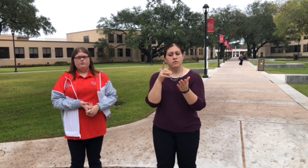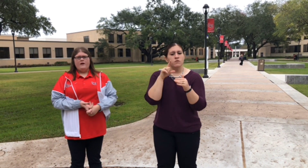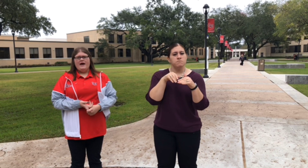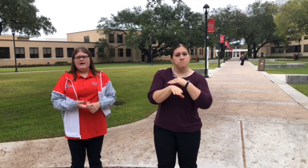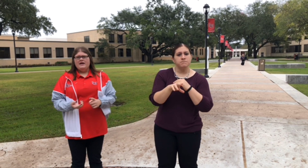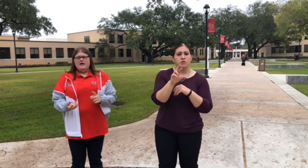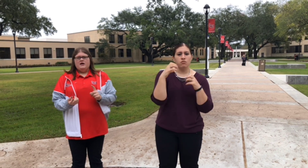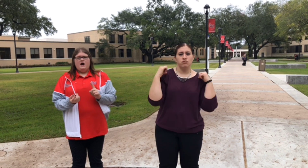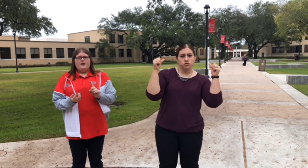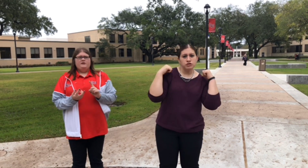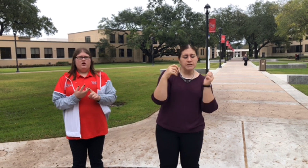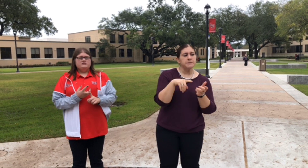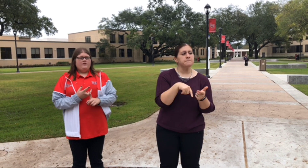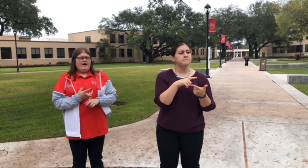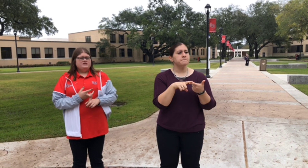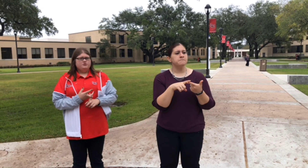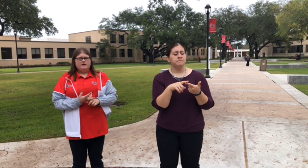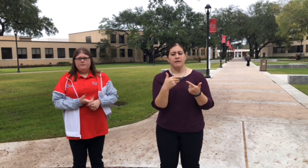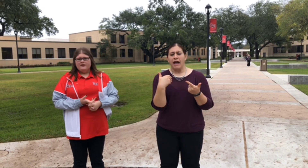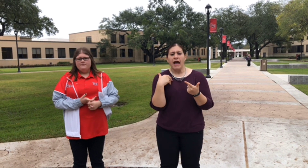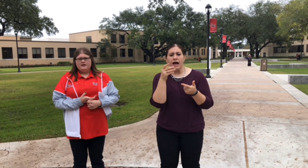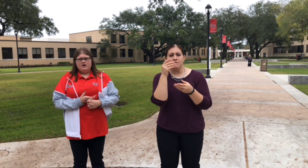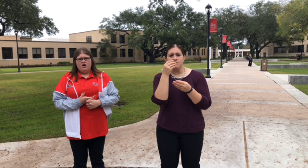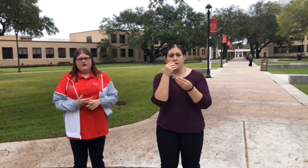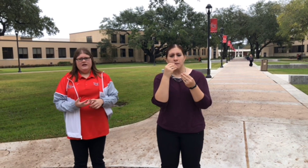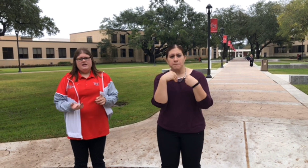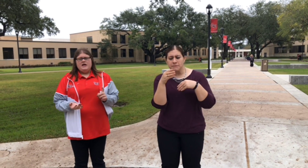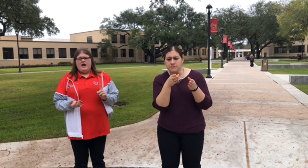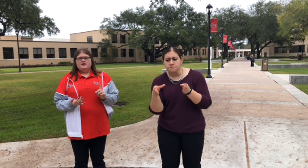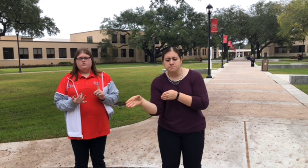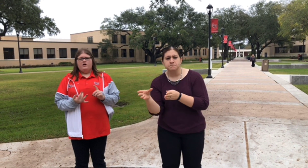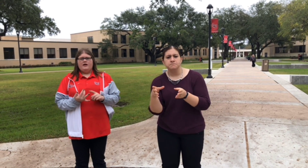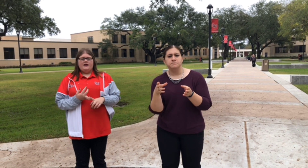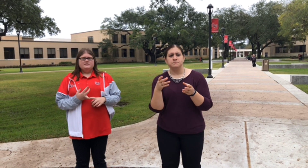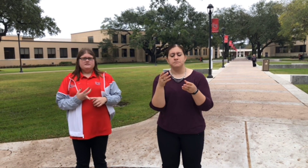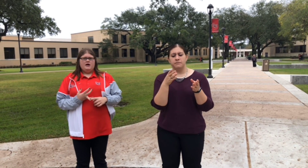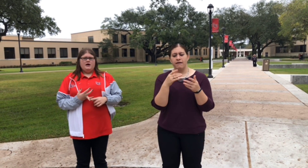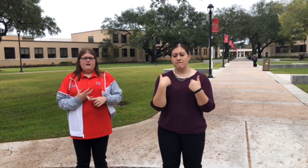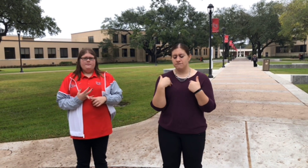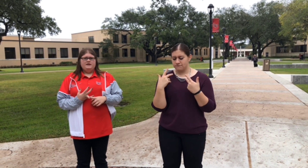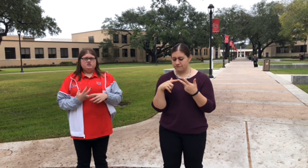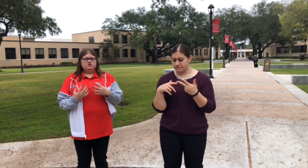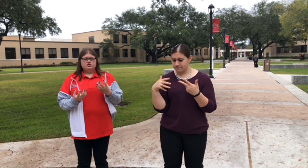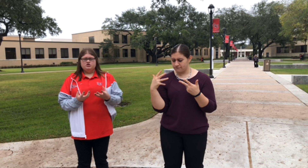the Rec. It also has your meal plan money on it and is your